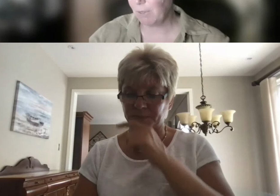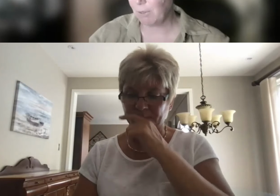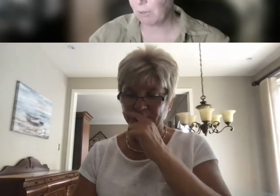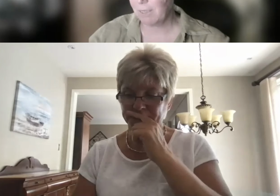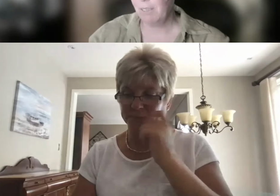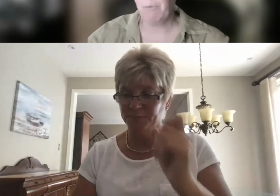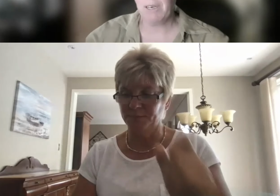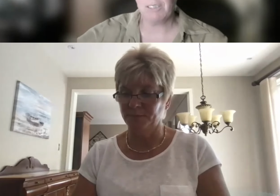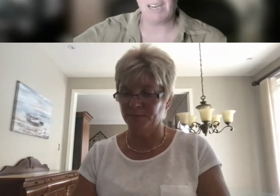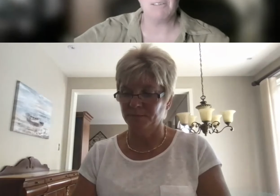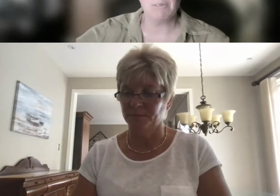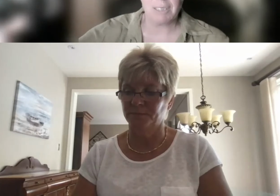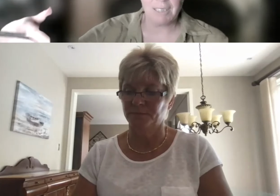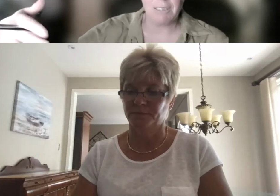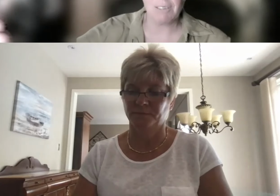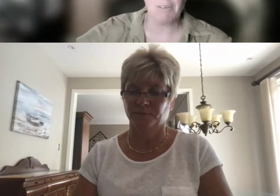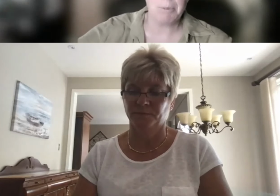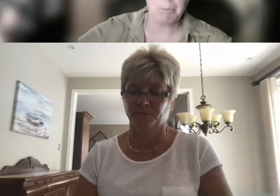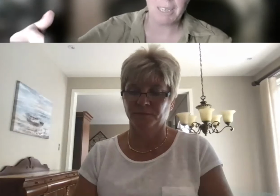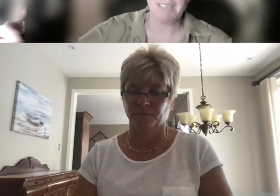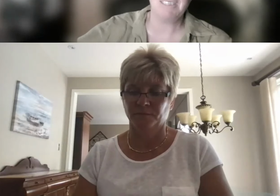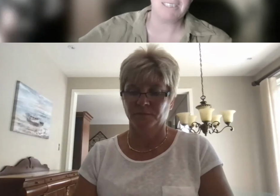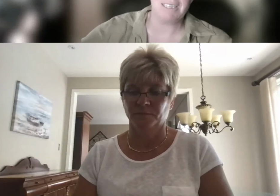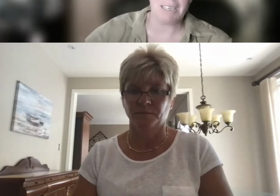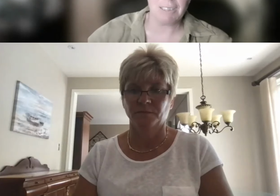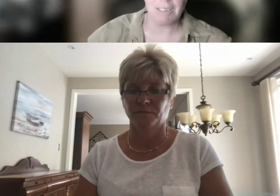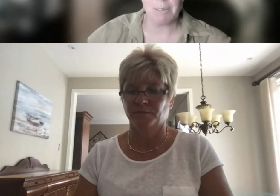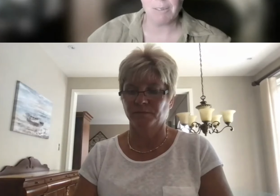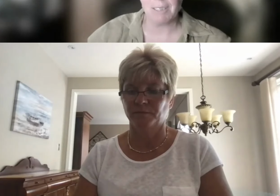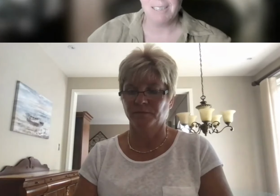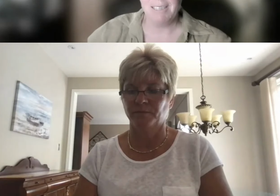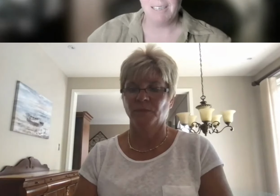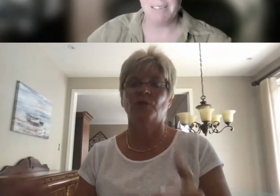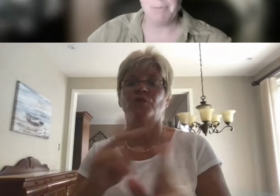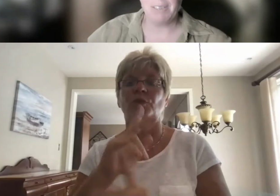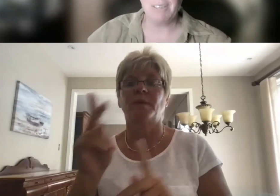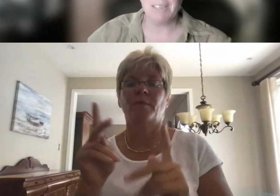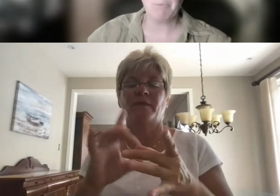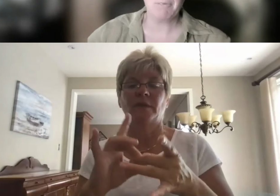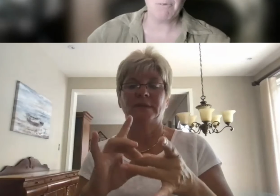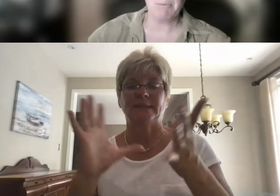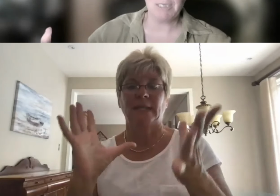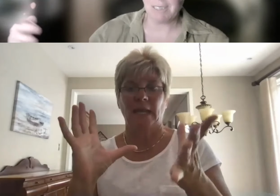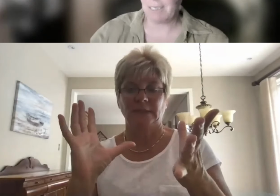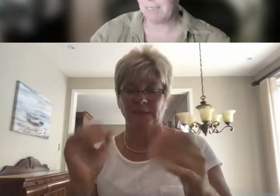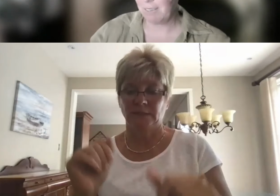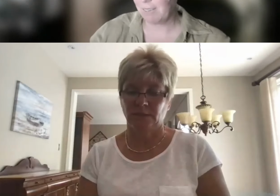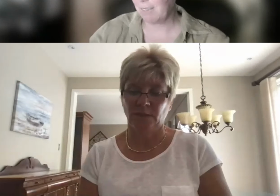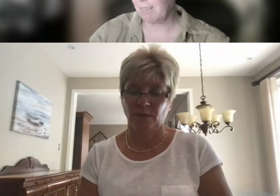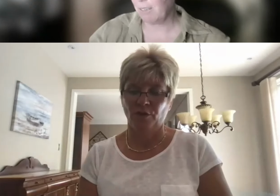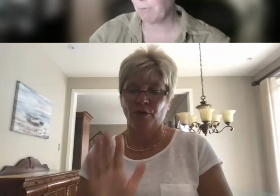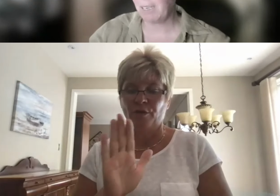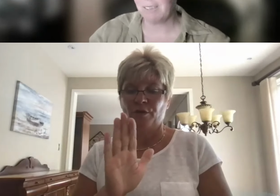those wears out and so people get disconnected or their performance is threatened